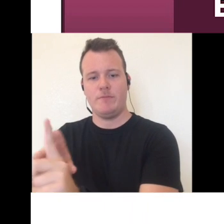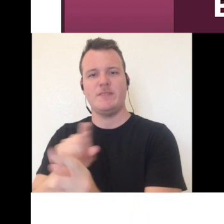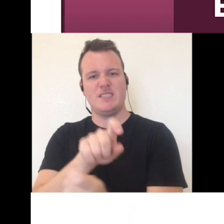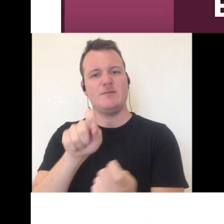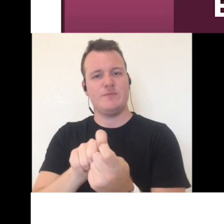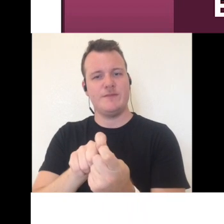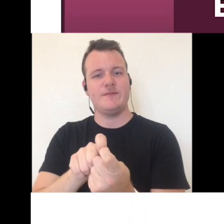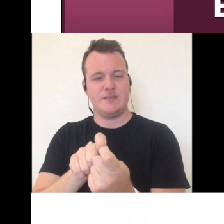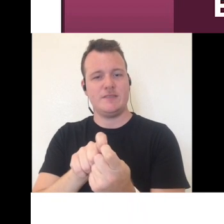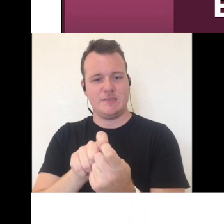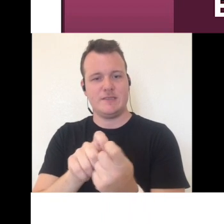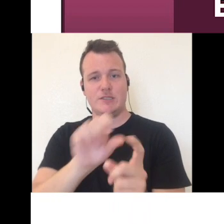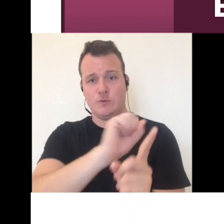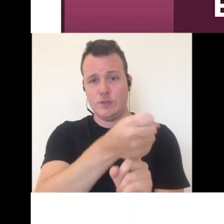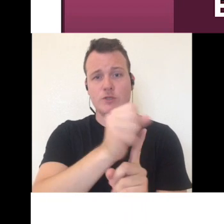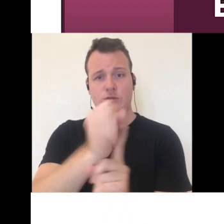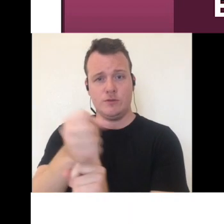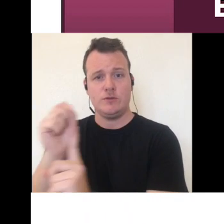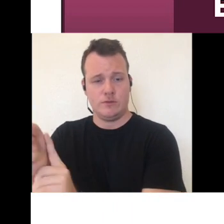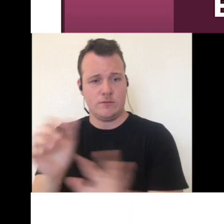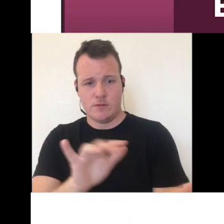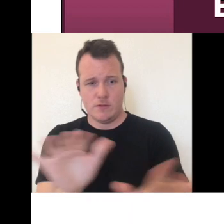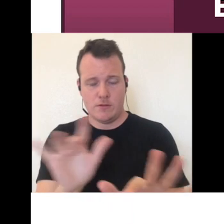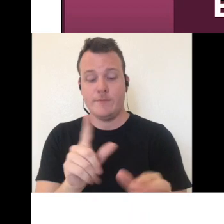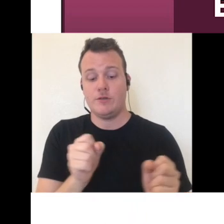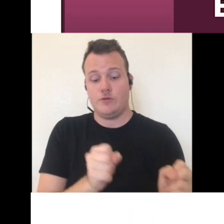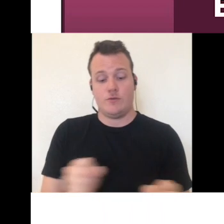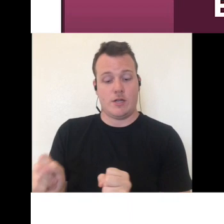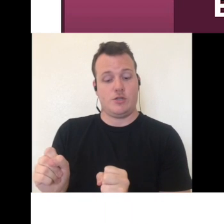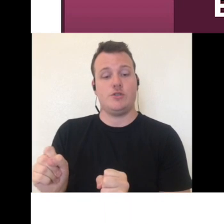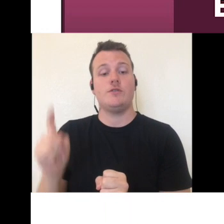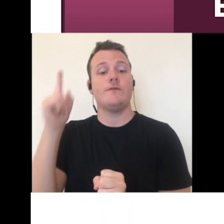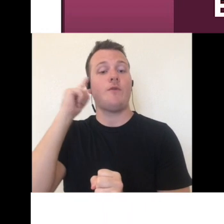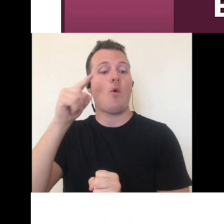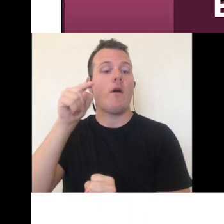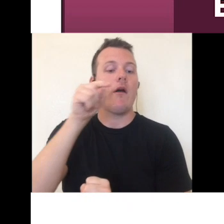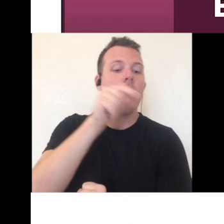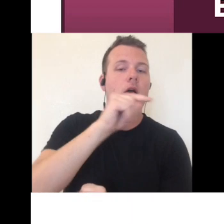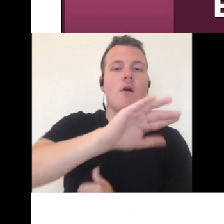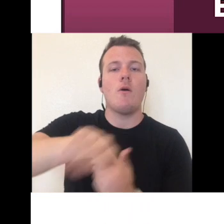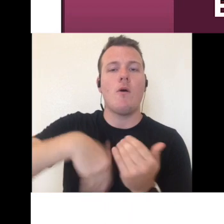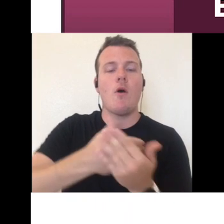to implement that into a particular orientation, so you're gonna formulate a